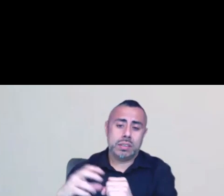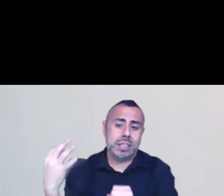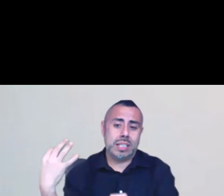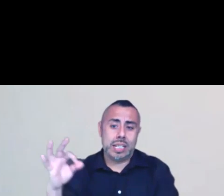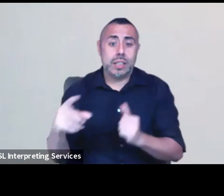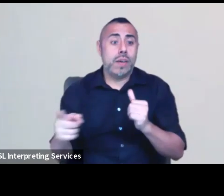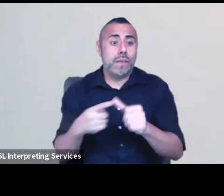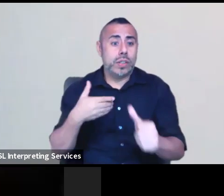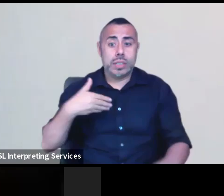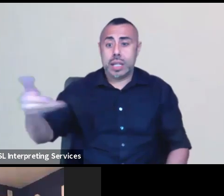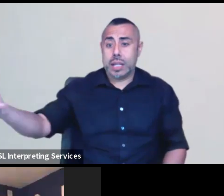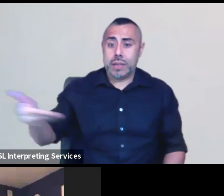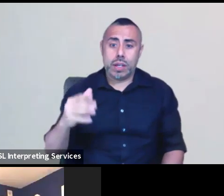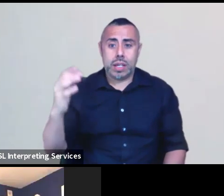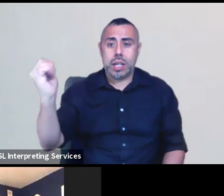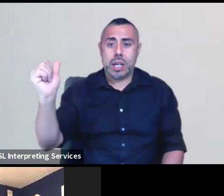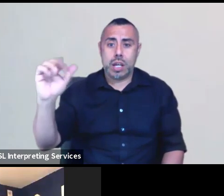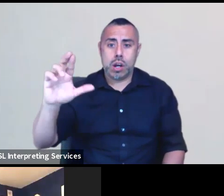from Springboard for the Arts in Minnesota.